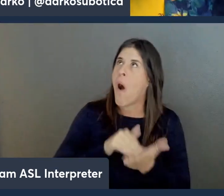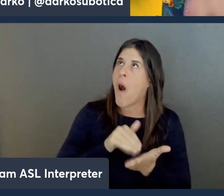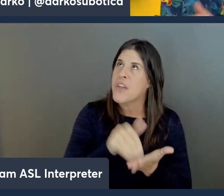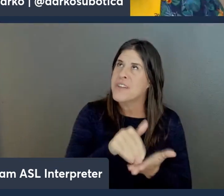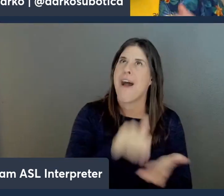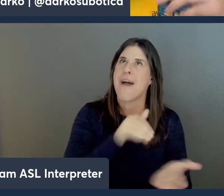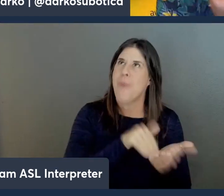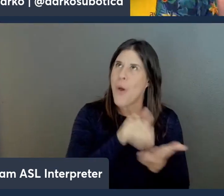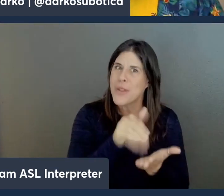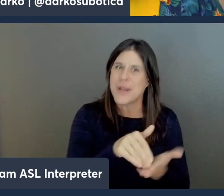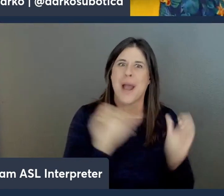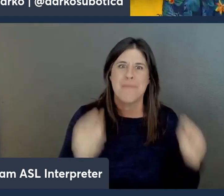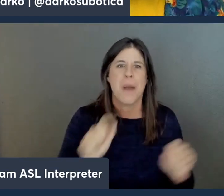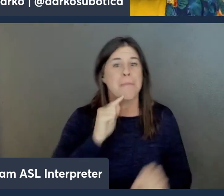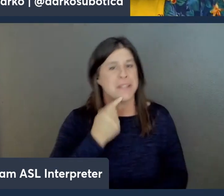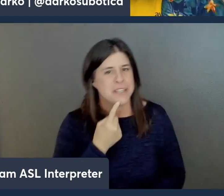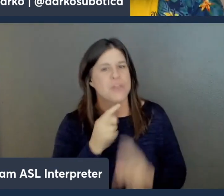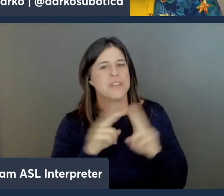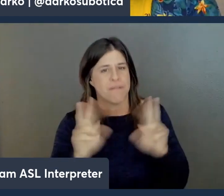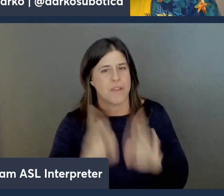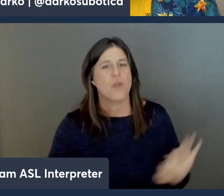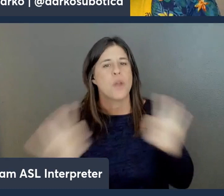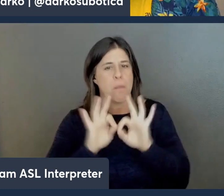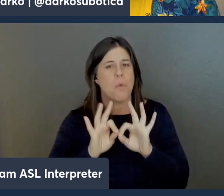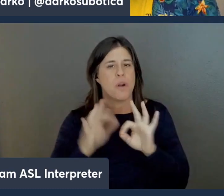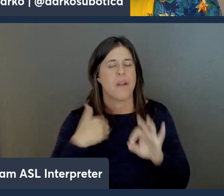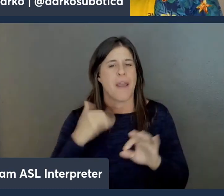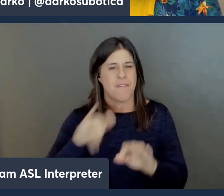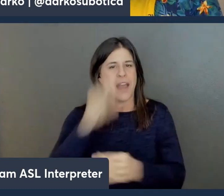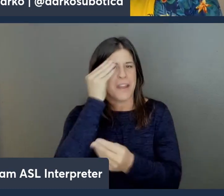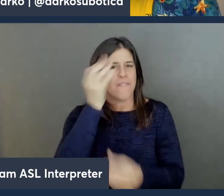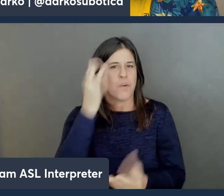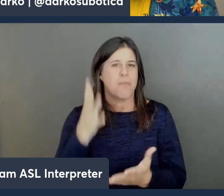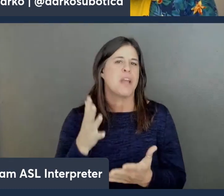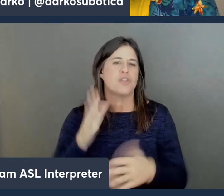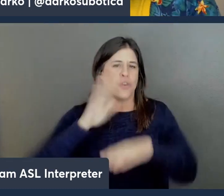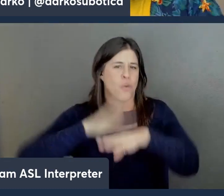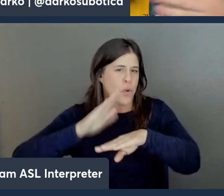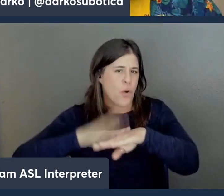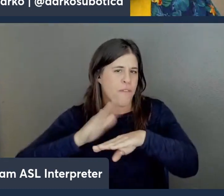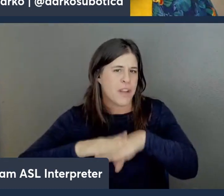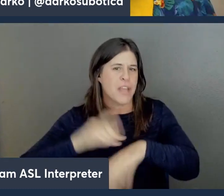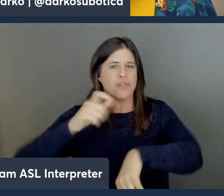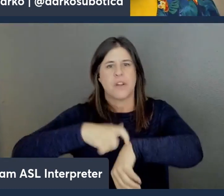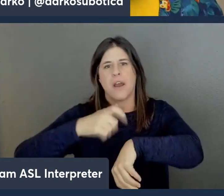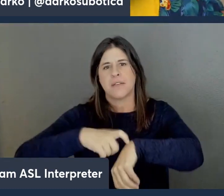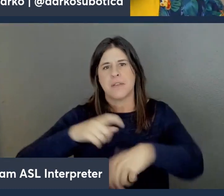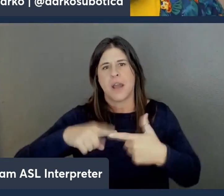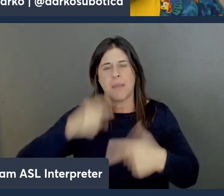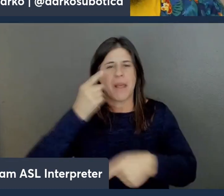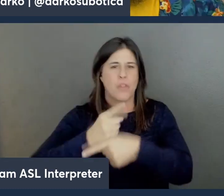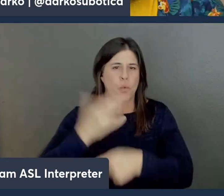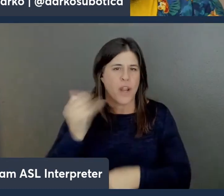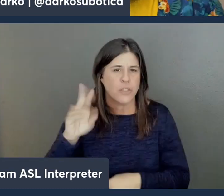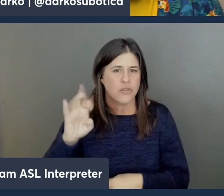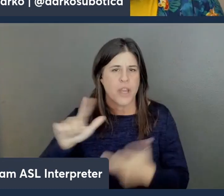but in all seriousness, it is very important, to get those information. I get that notification on time, in the right channel, and AWS Chatbot helps you do that,